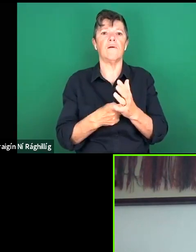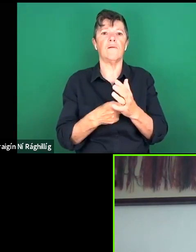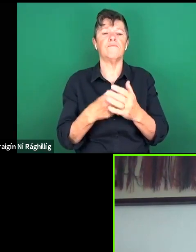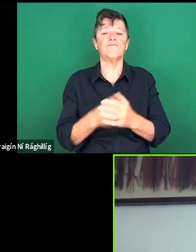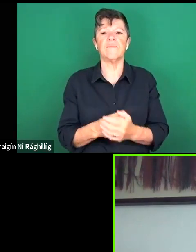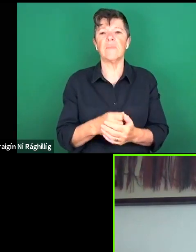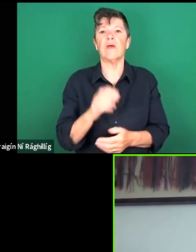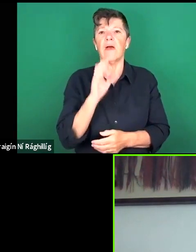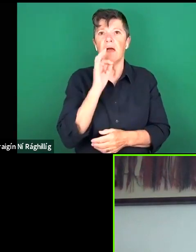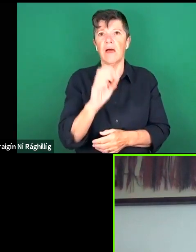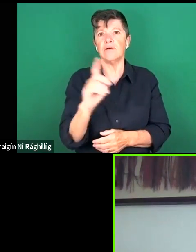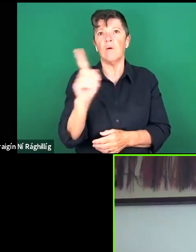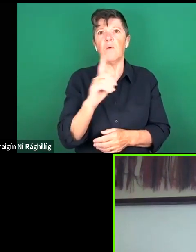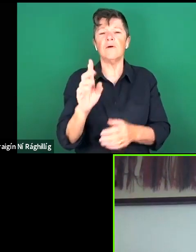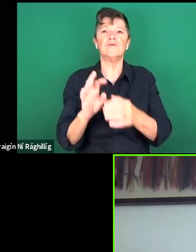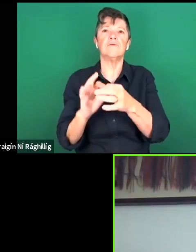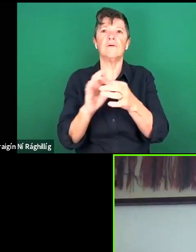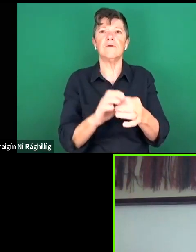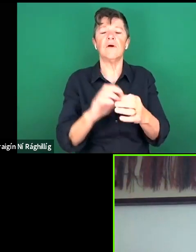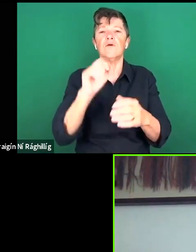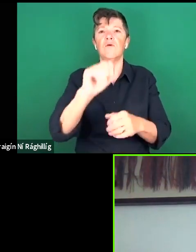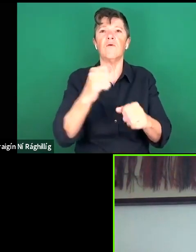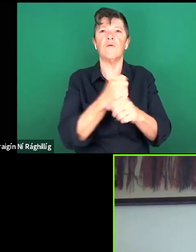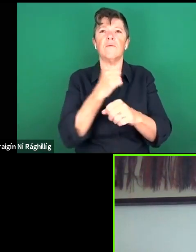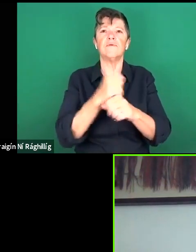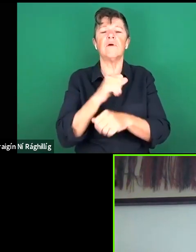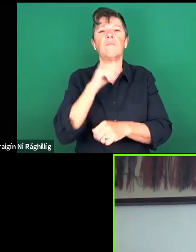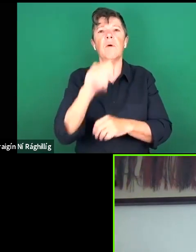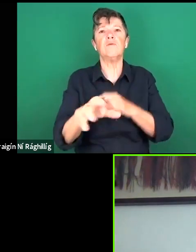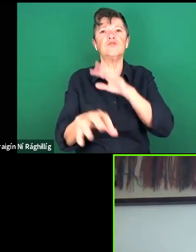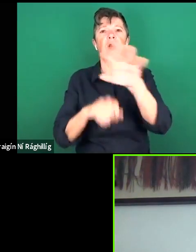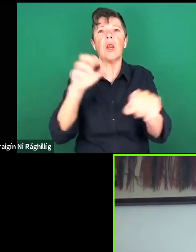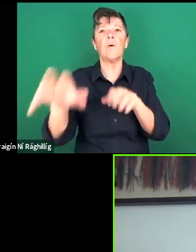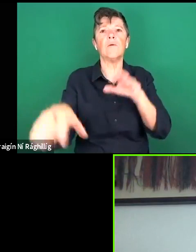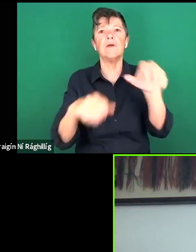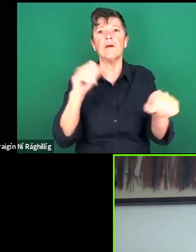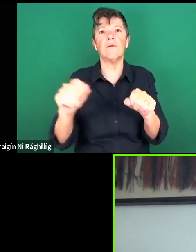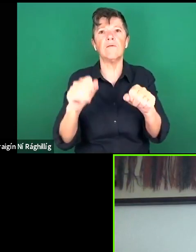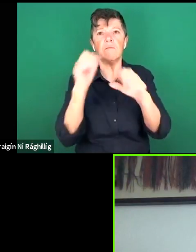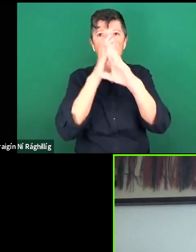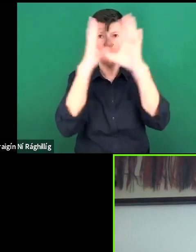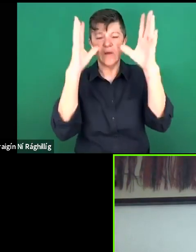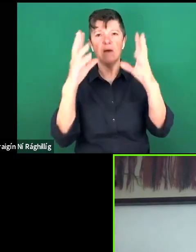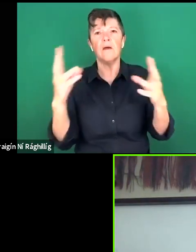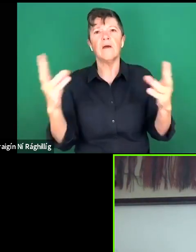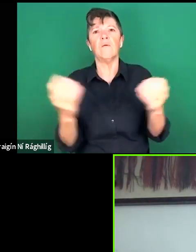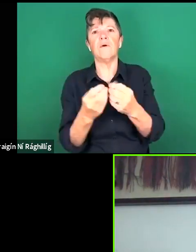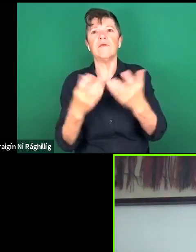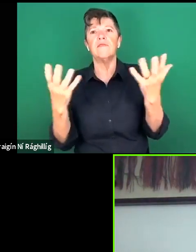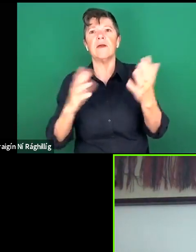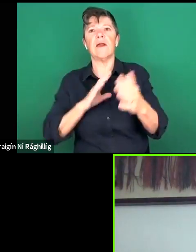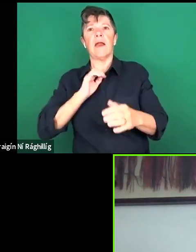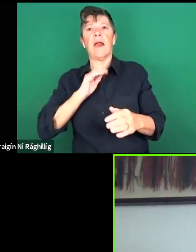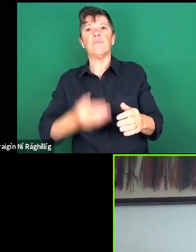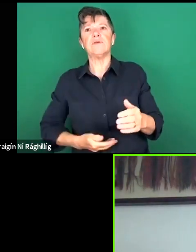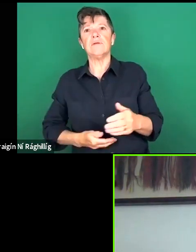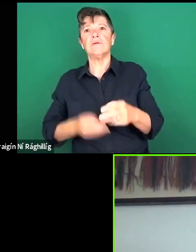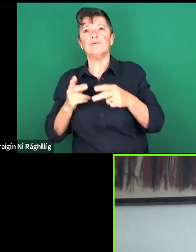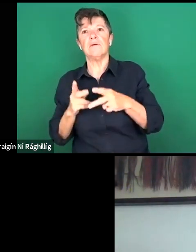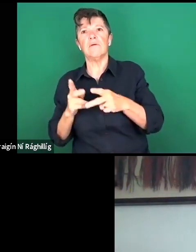and one specific role that the university has in to validate and amplify those knowledges and so it's